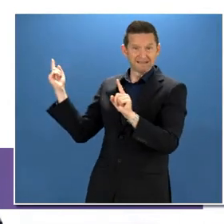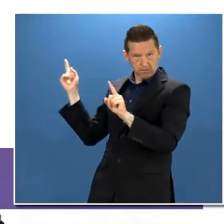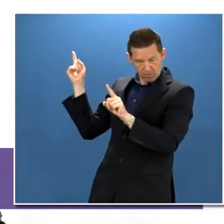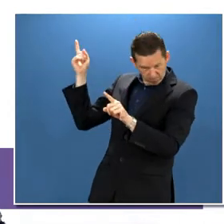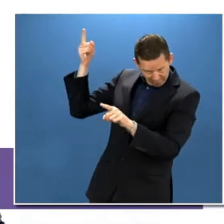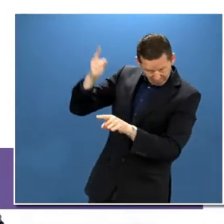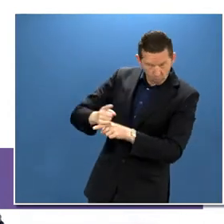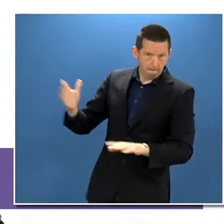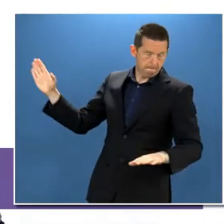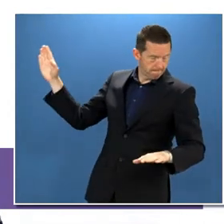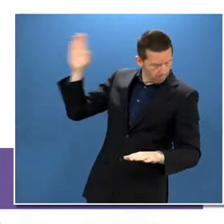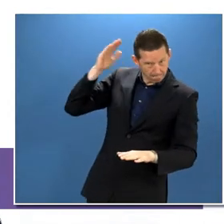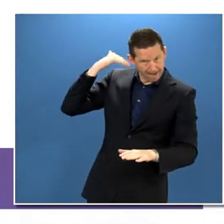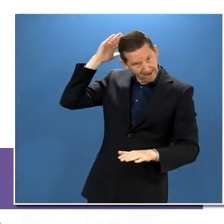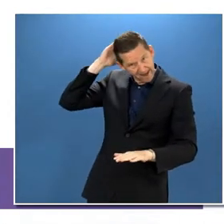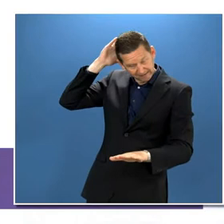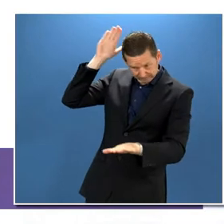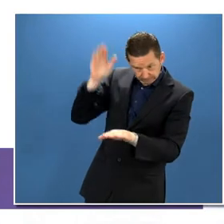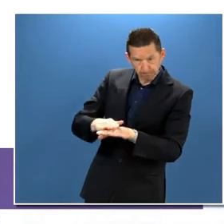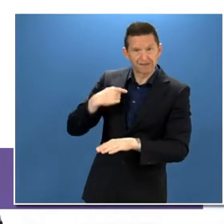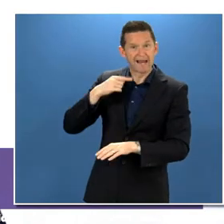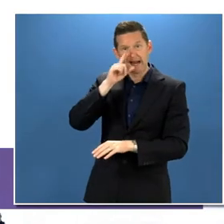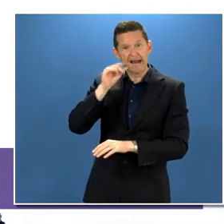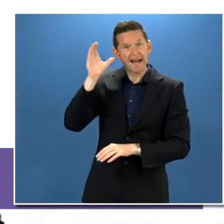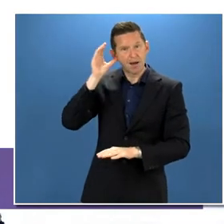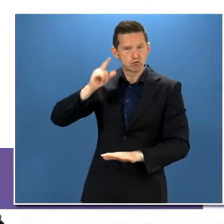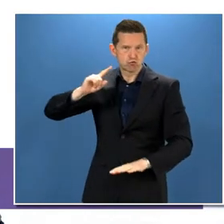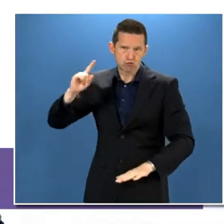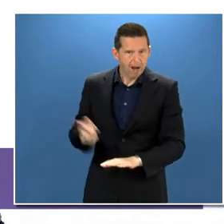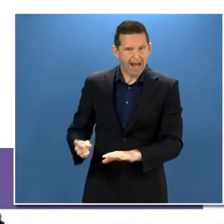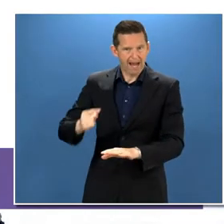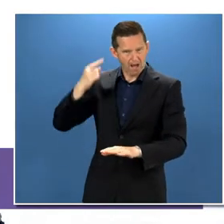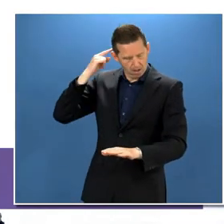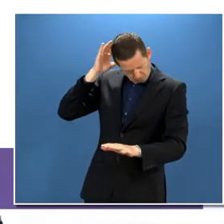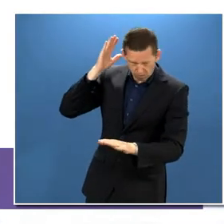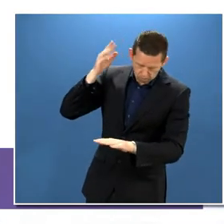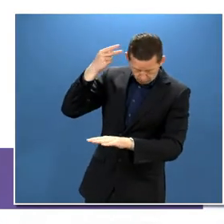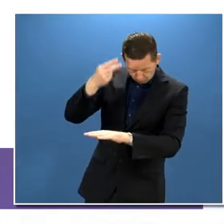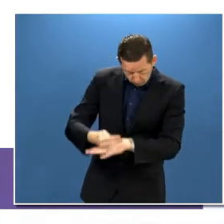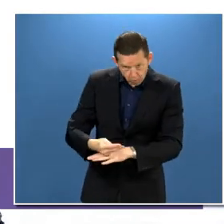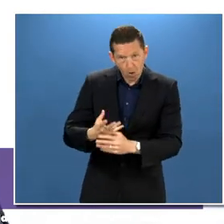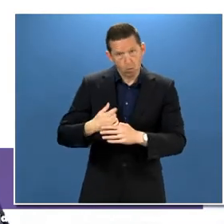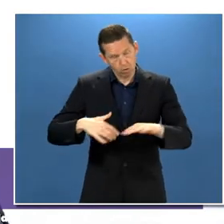And I heard a large cracking sound and then I remained on the ground unable